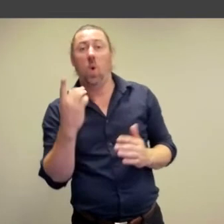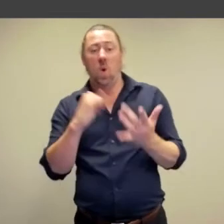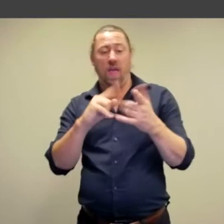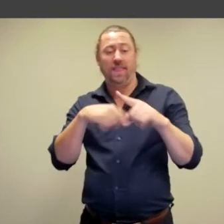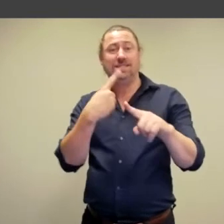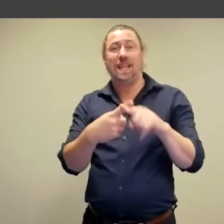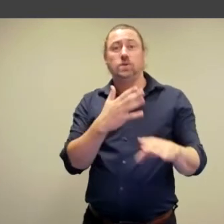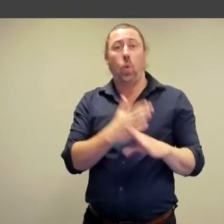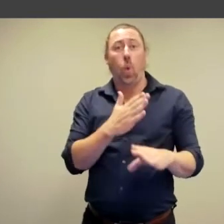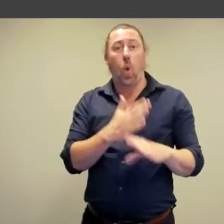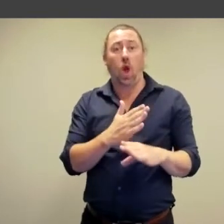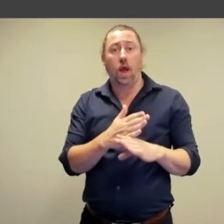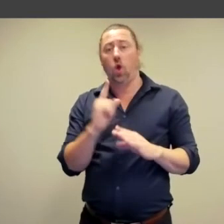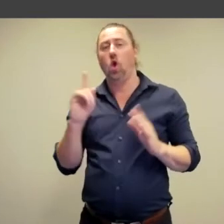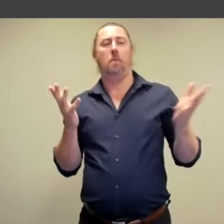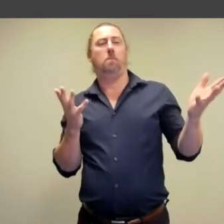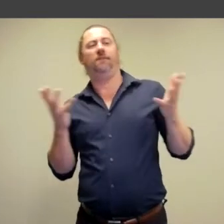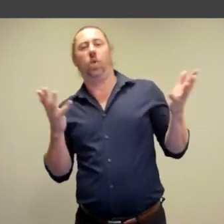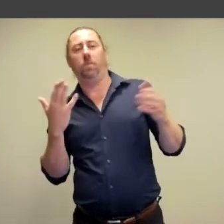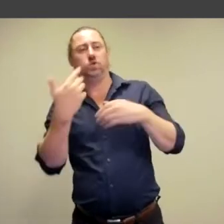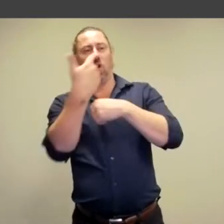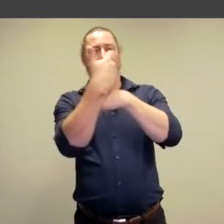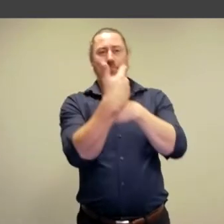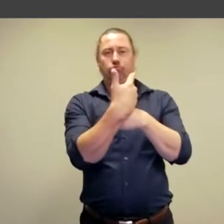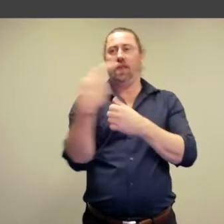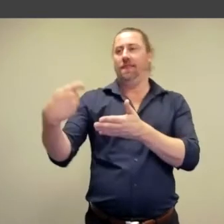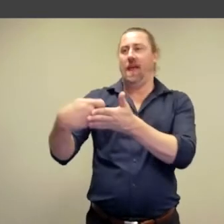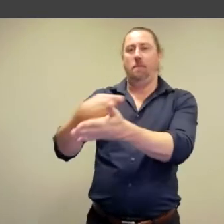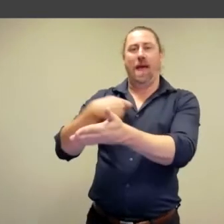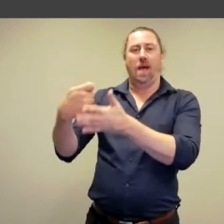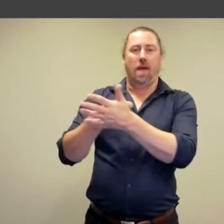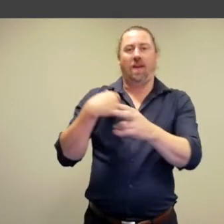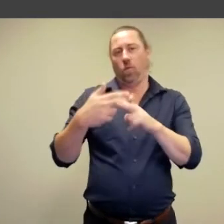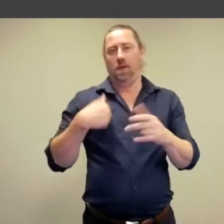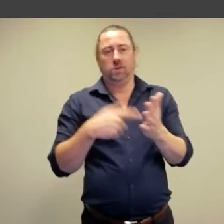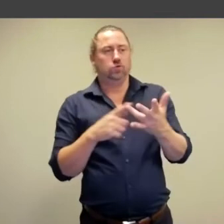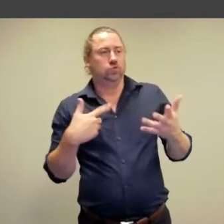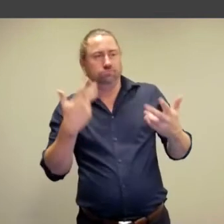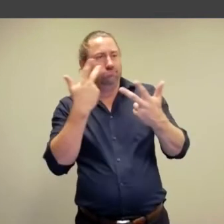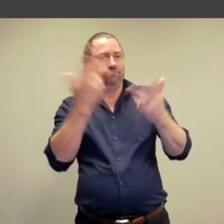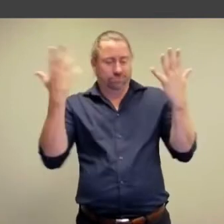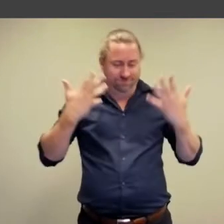who performs on camera in exchange for